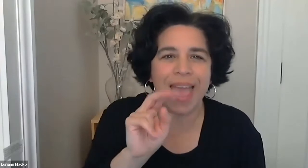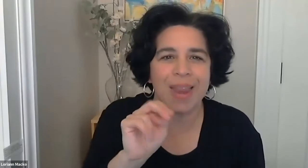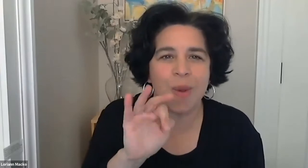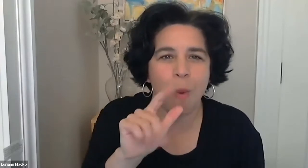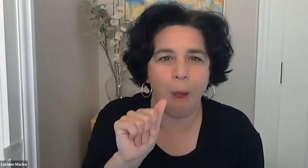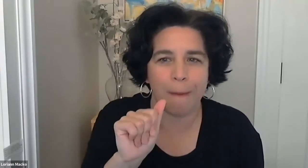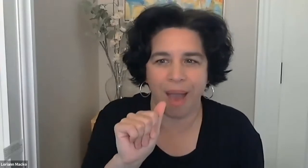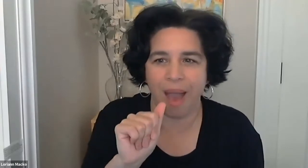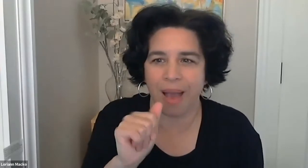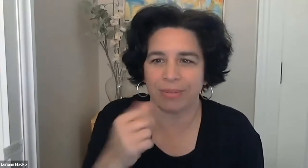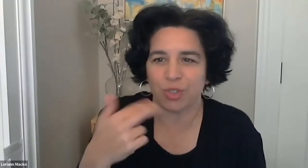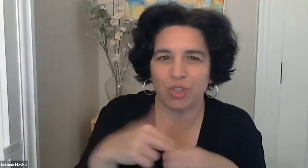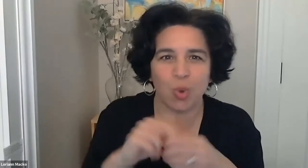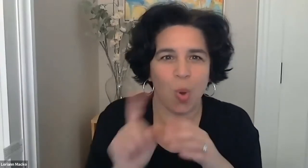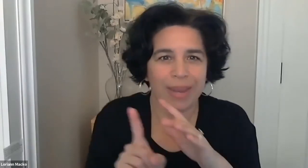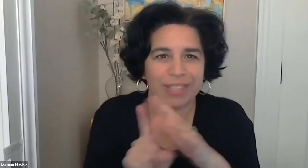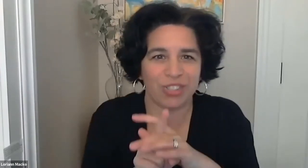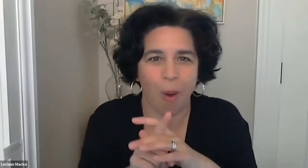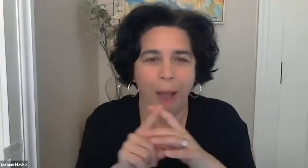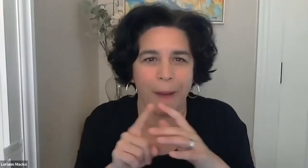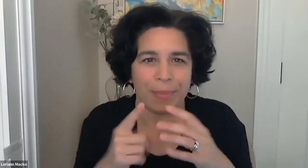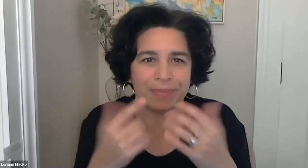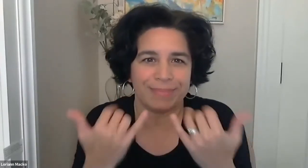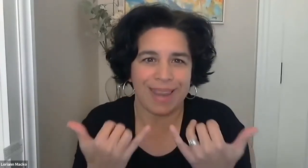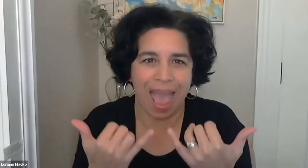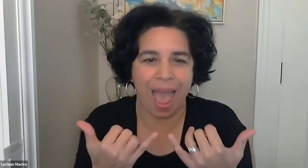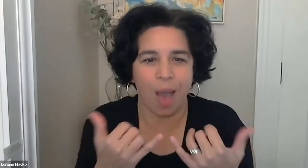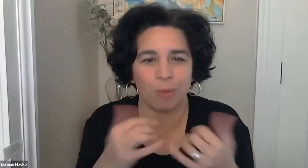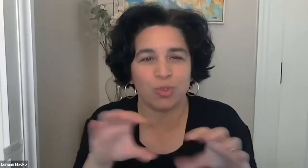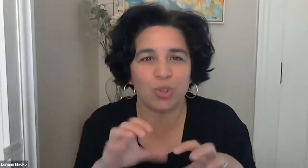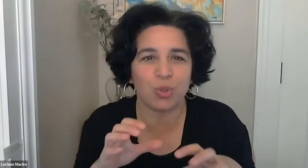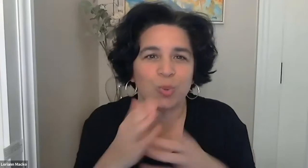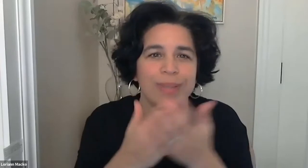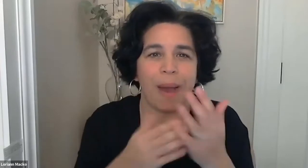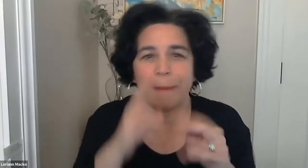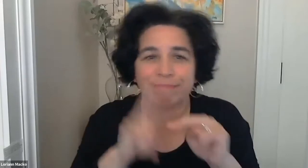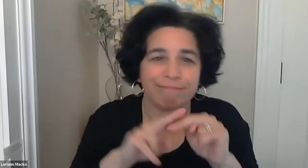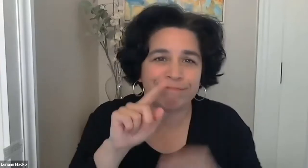So I want to welcome Norma to join and show on her screen.